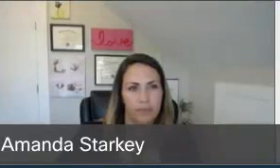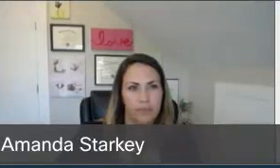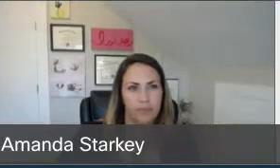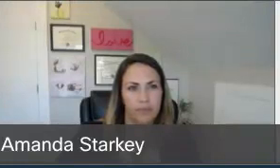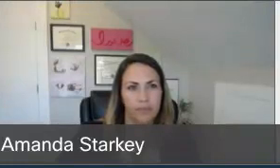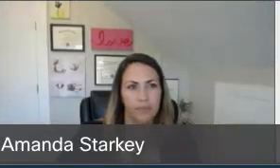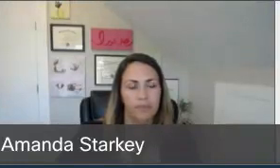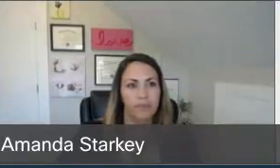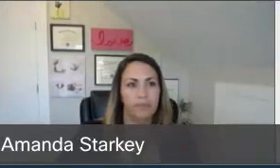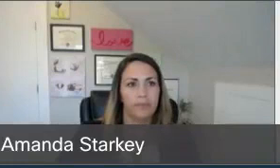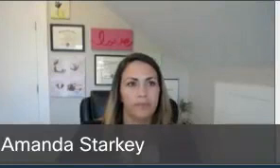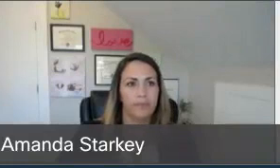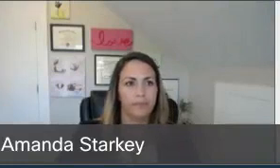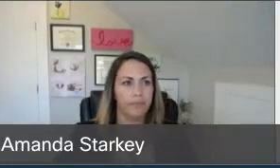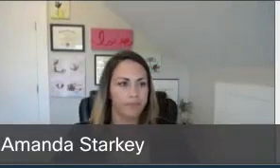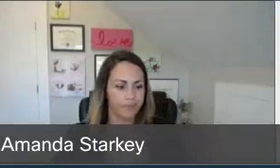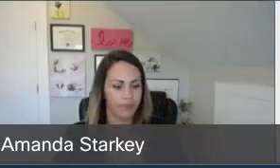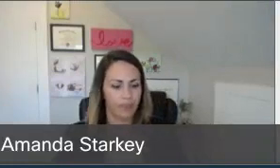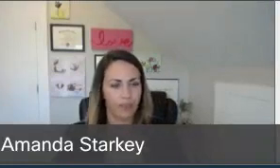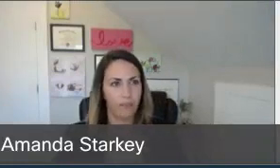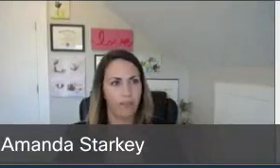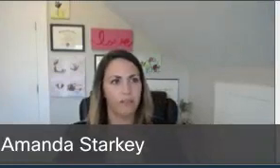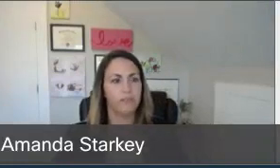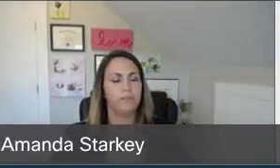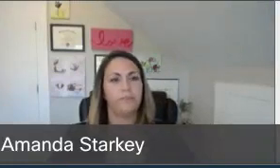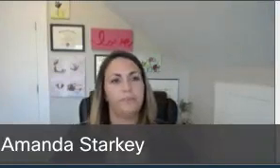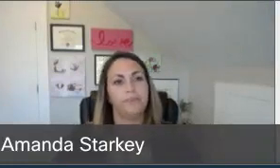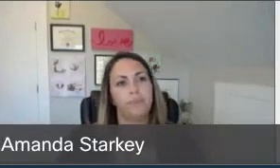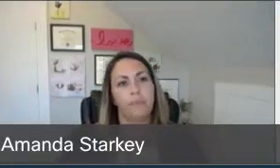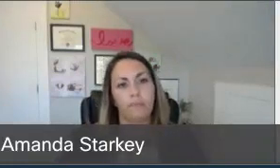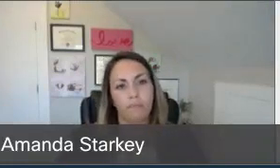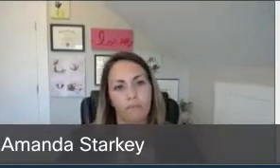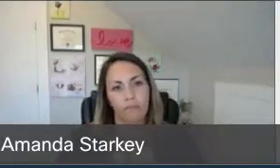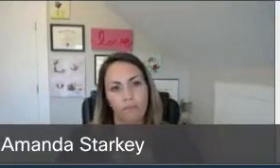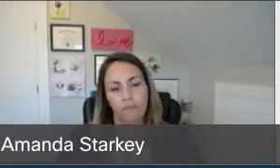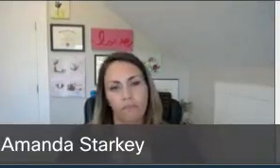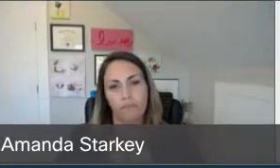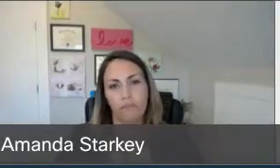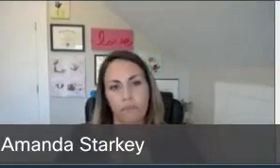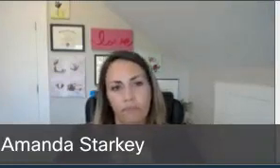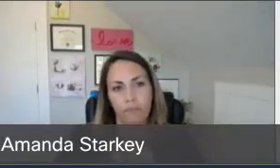conversation as opposed to an interview. Now, most of my conversations with my clients